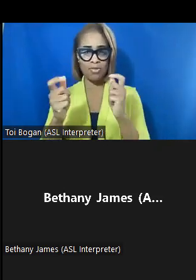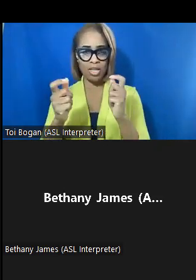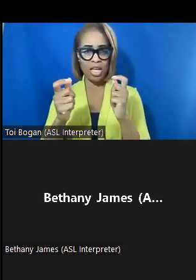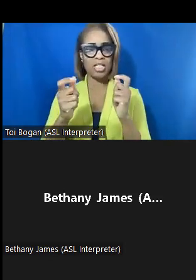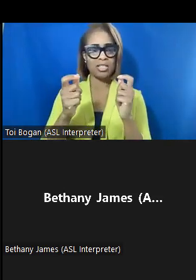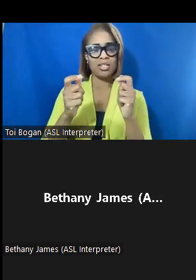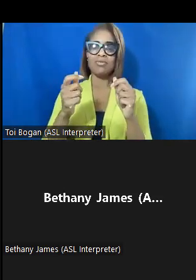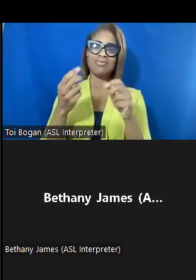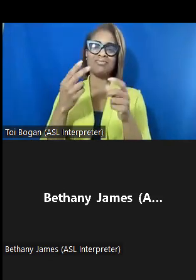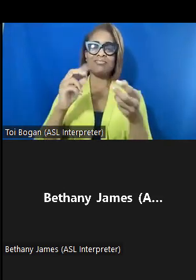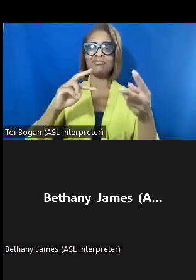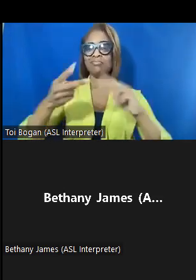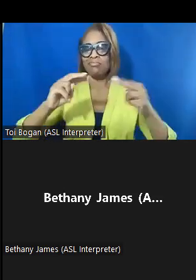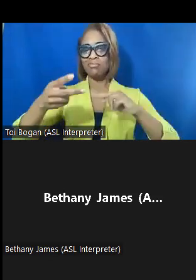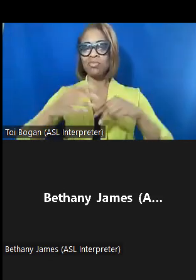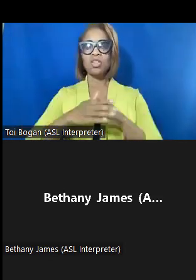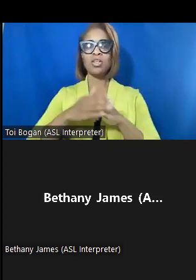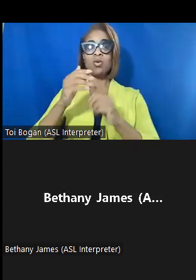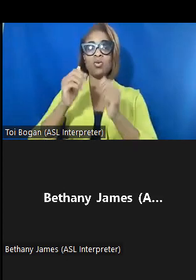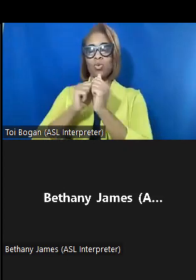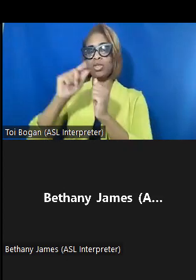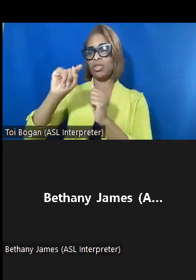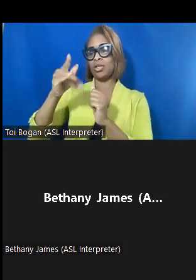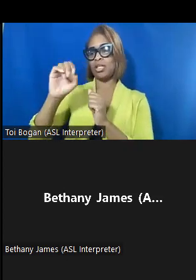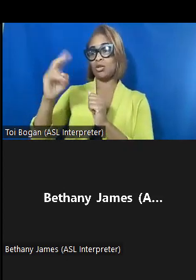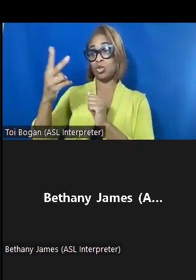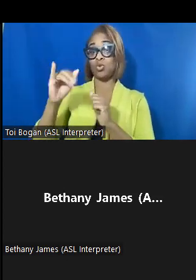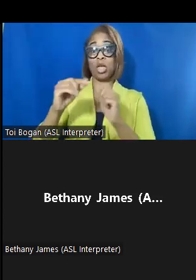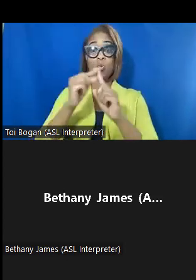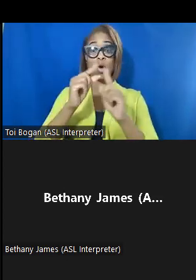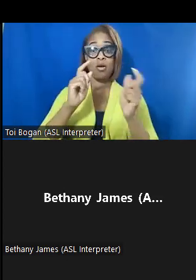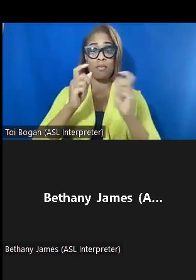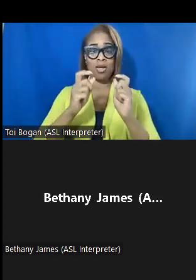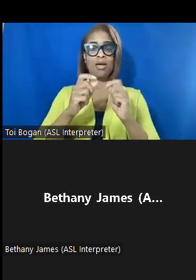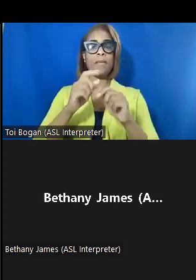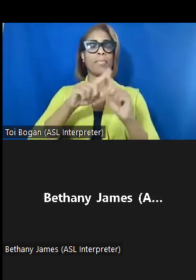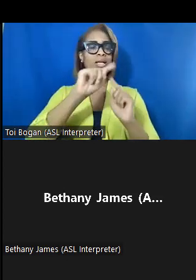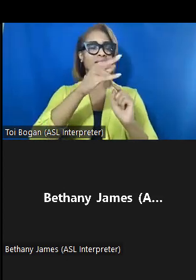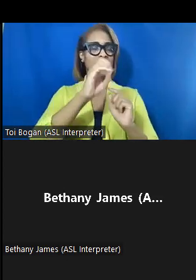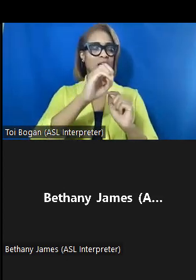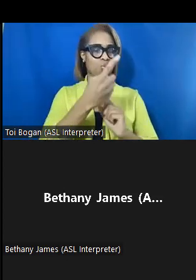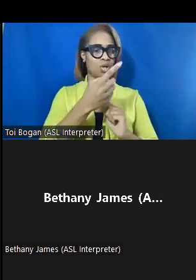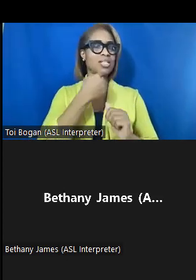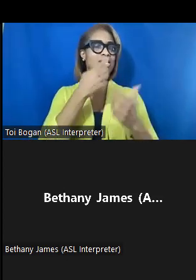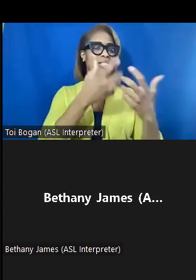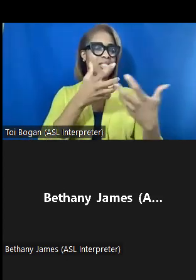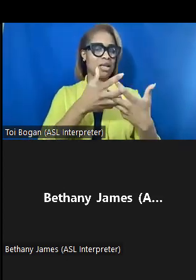Under Title II, the word "modification" is used, in Title I, it's accommodation. They mean pretty much the same thing.